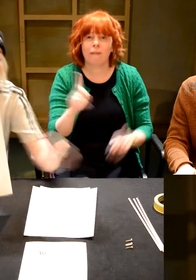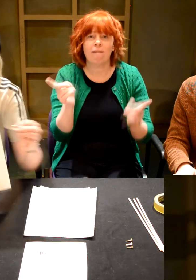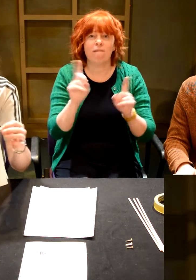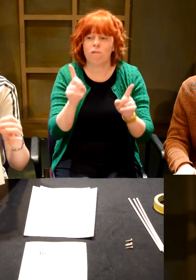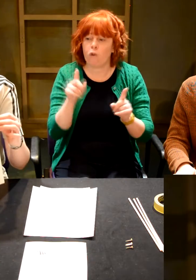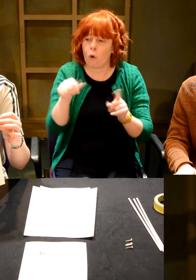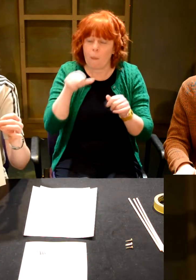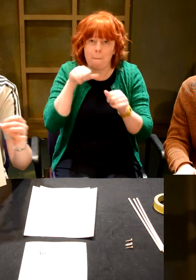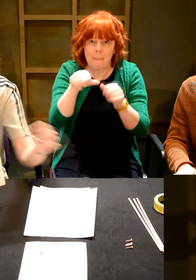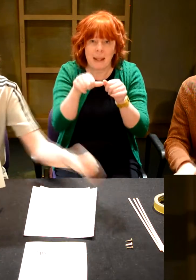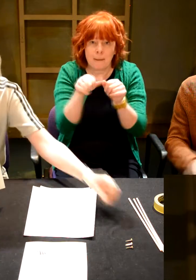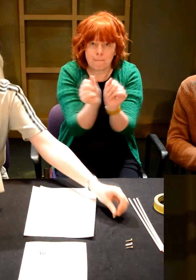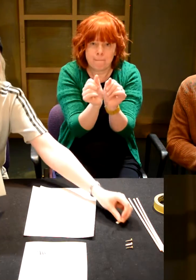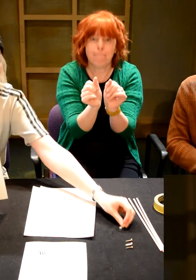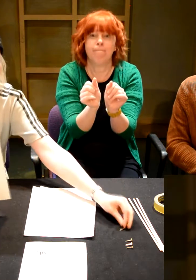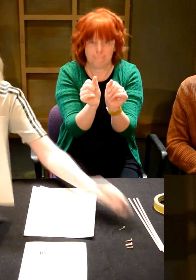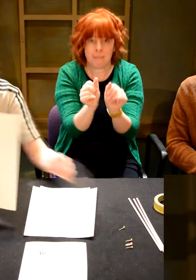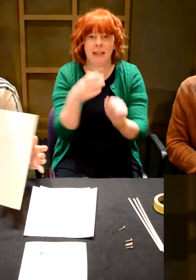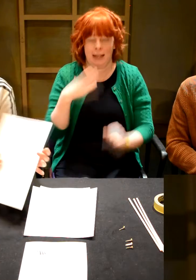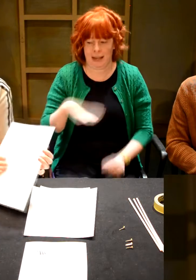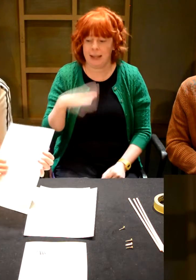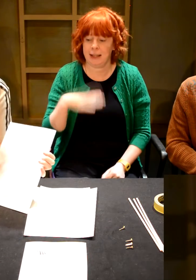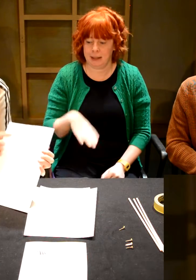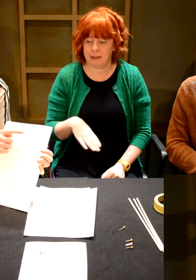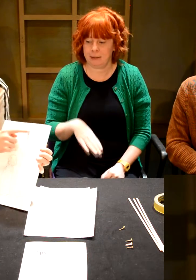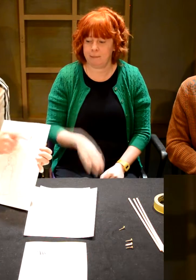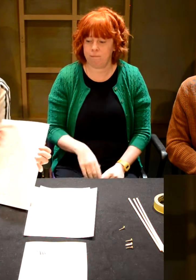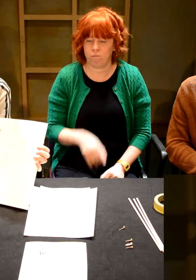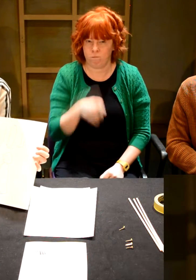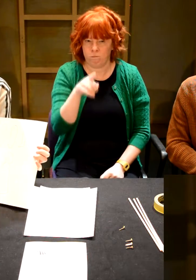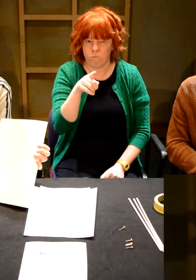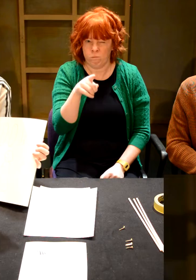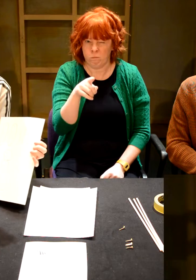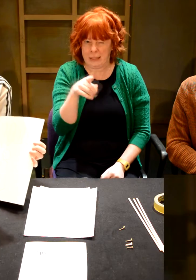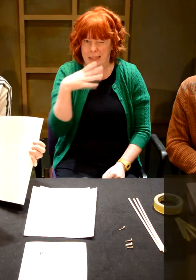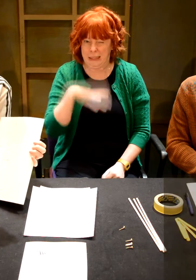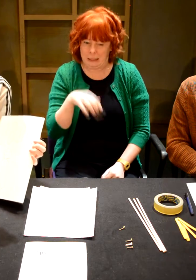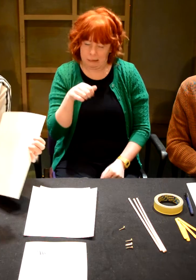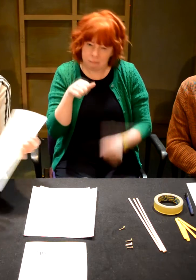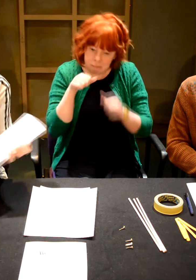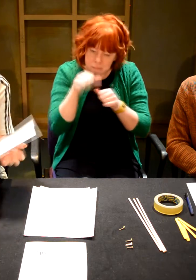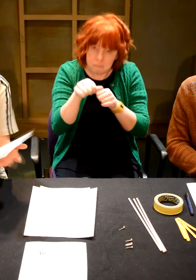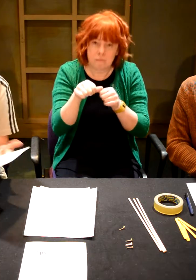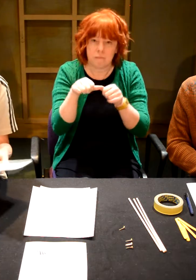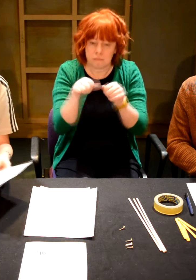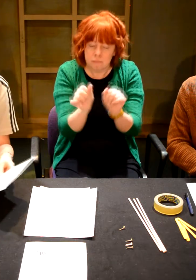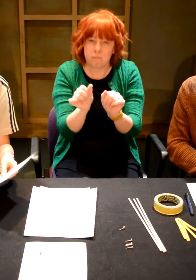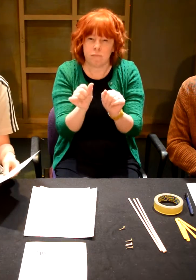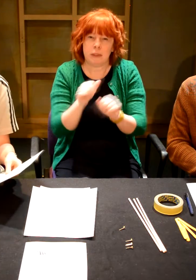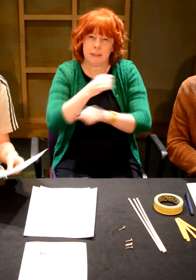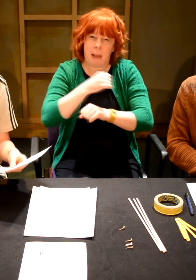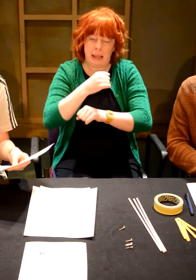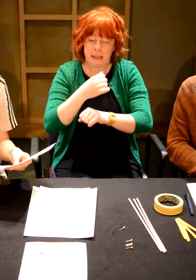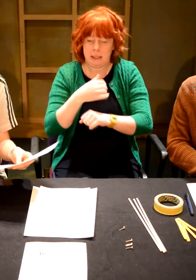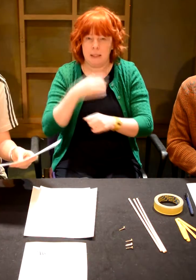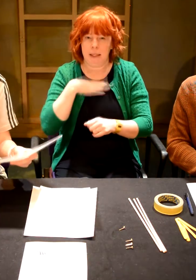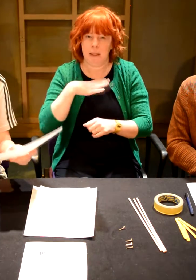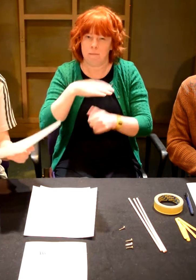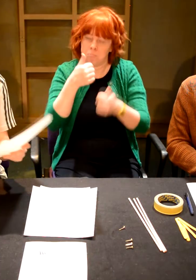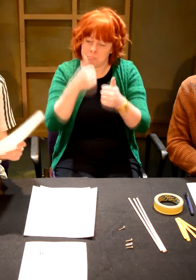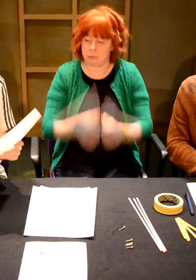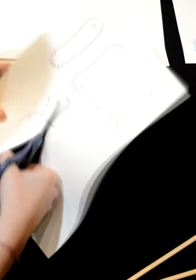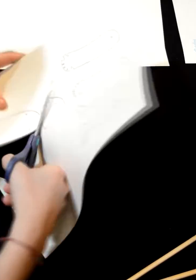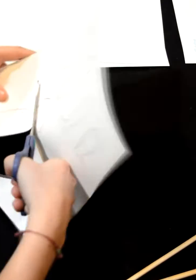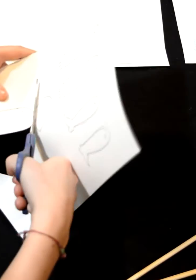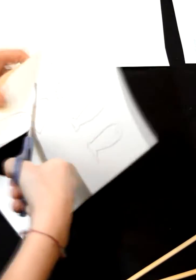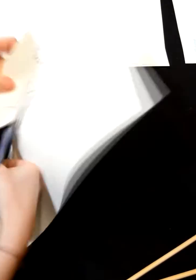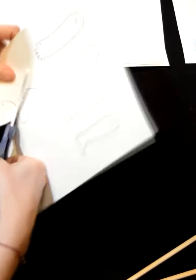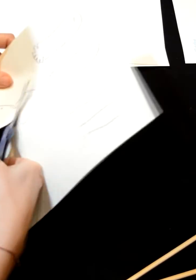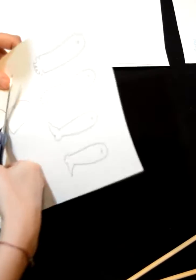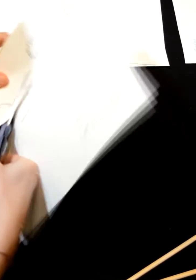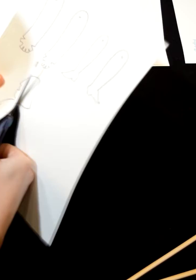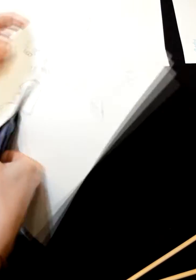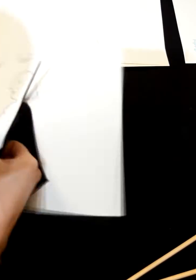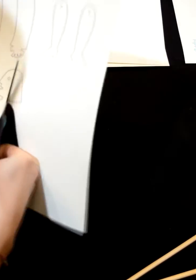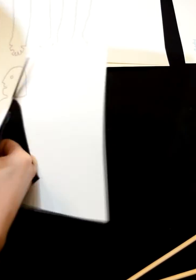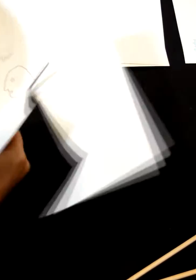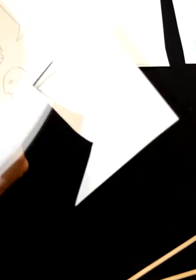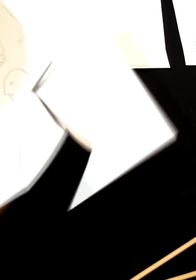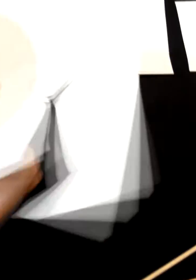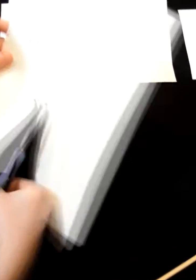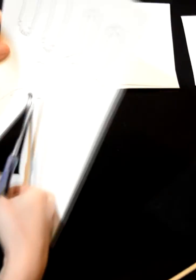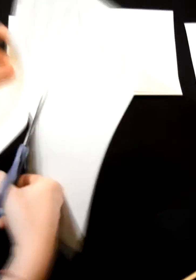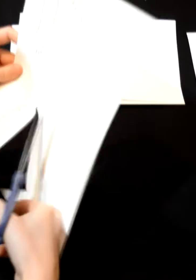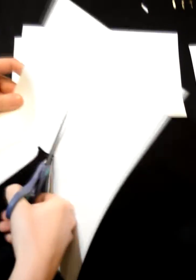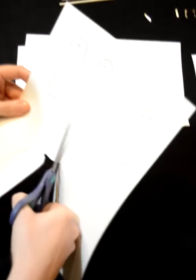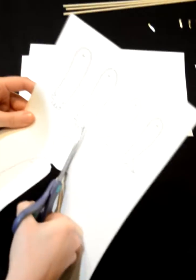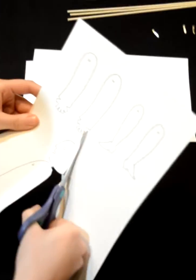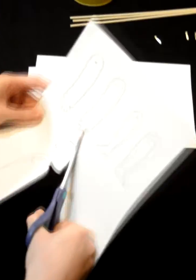pins through. So you just want to make sure that you've left enough room to stick a pin through it.